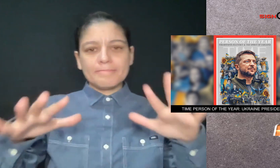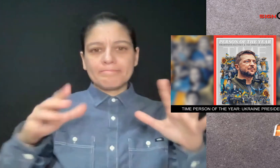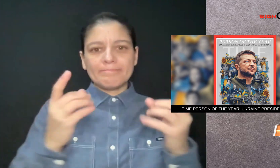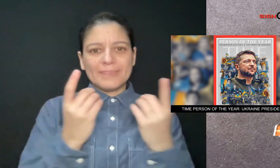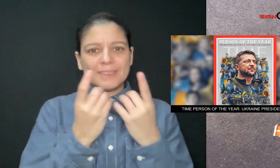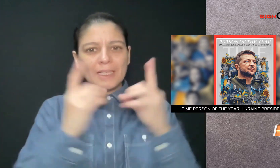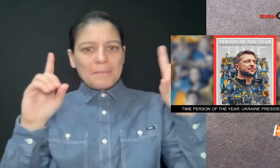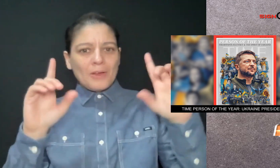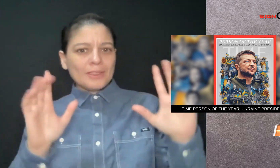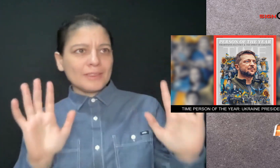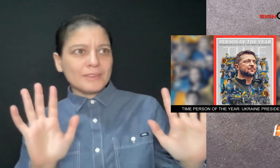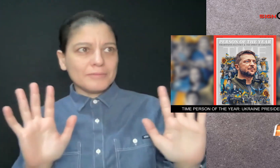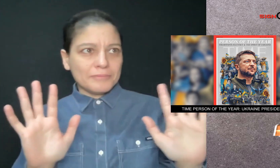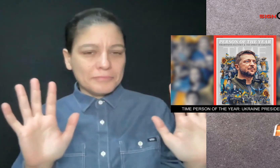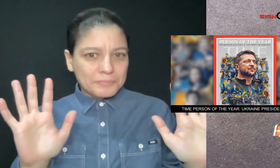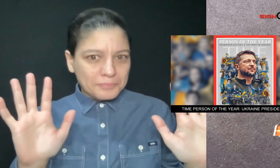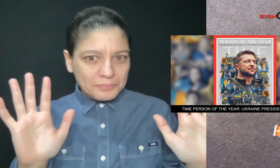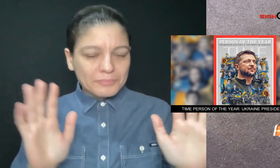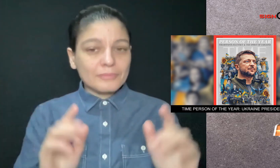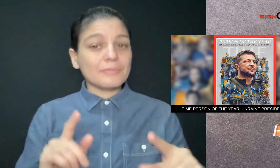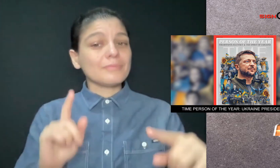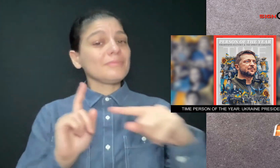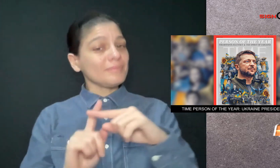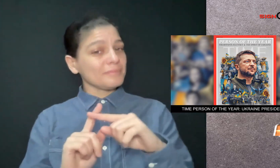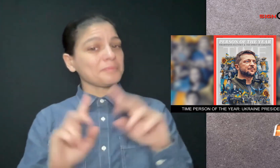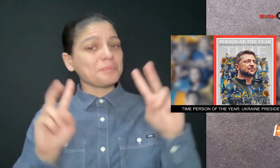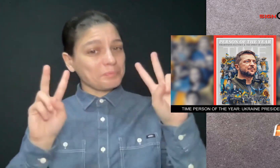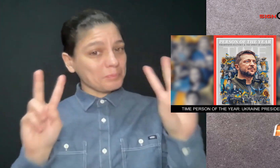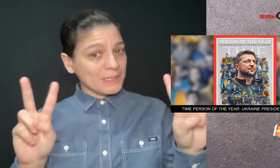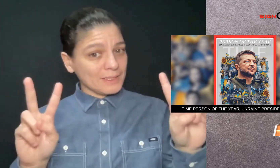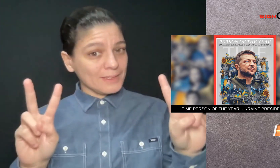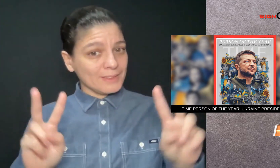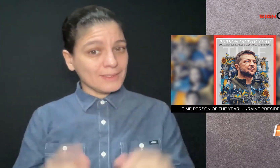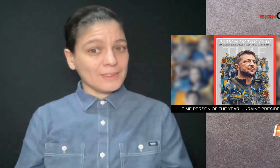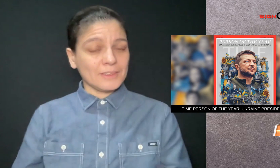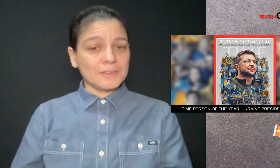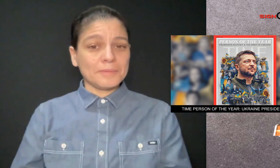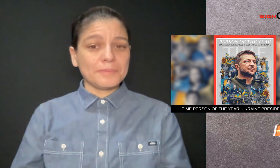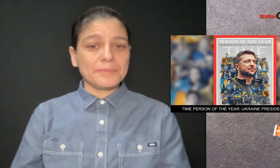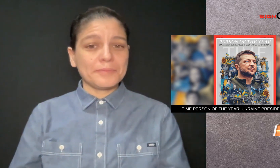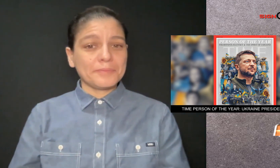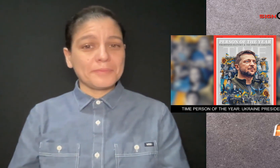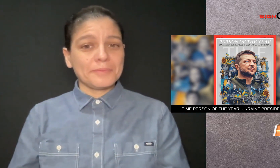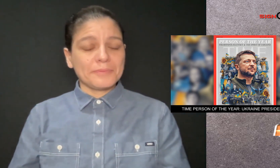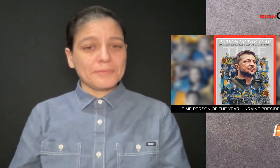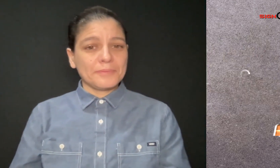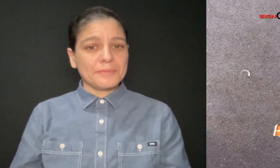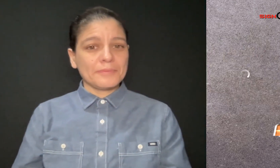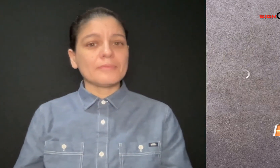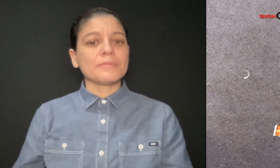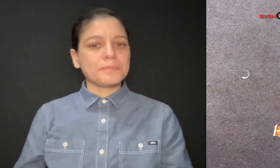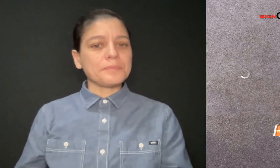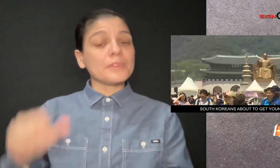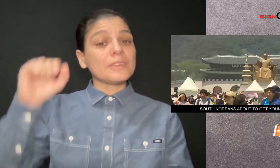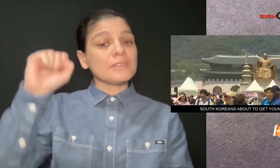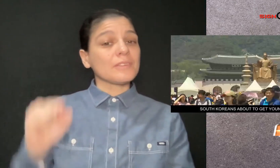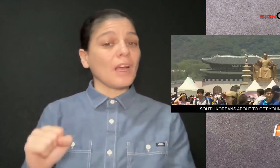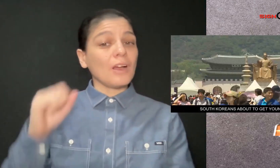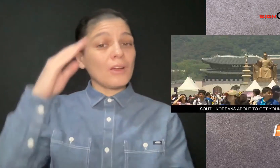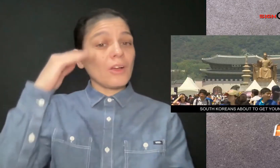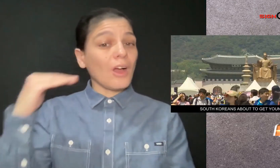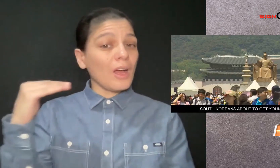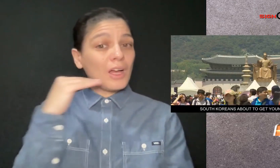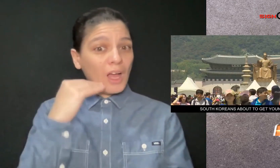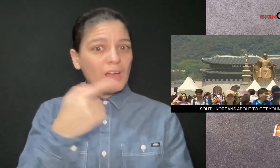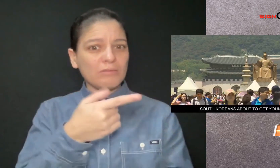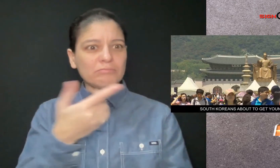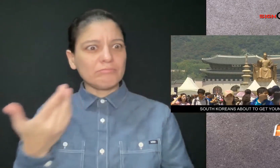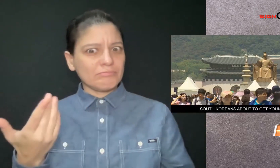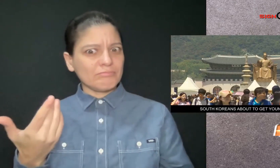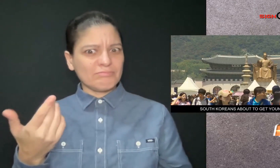and he has reminded the world of the fragility of democracy and of peace South Koreans are